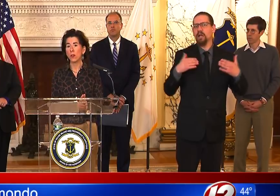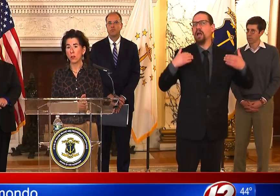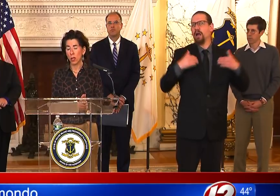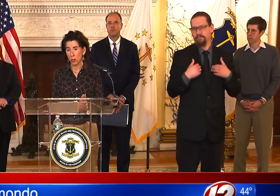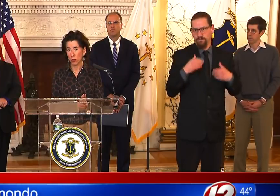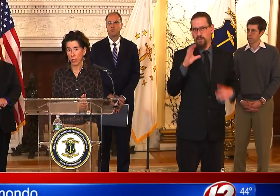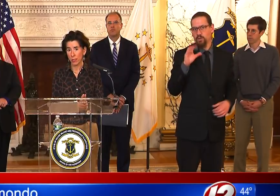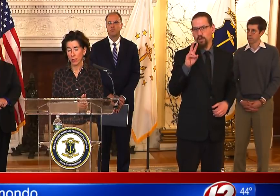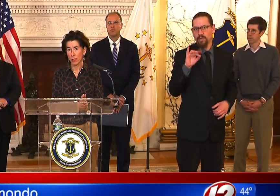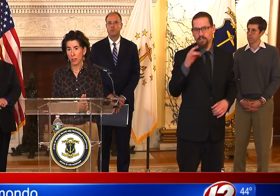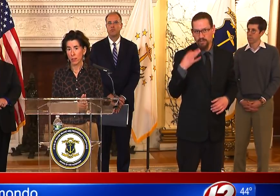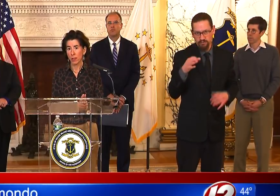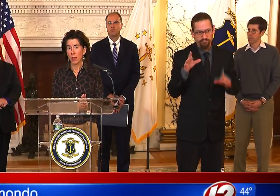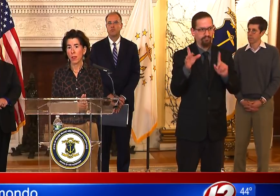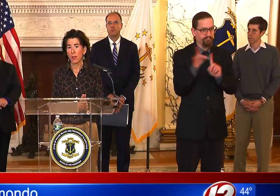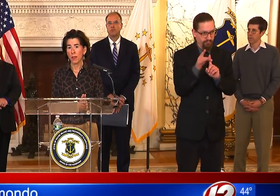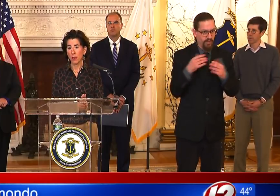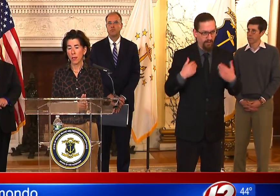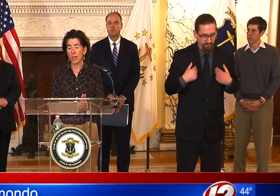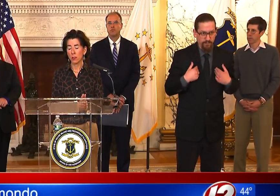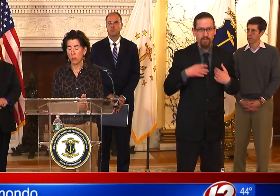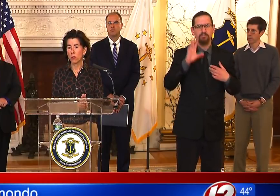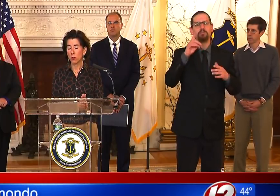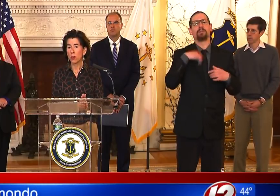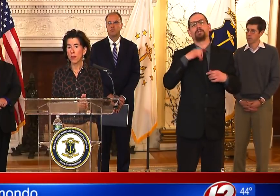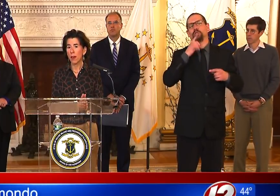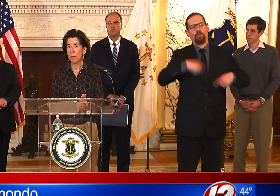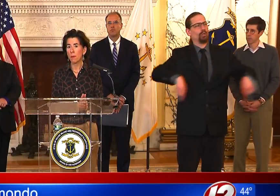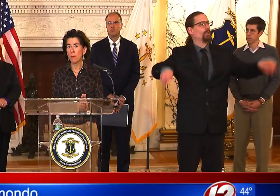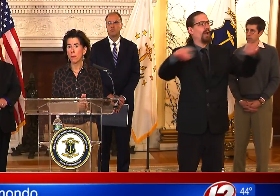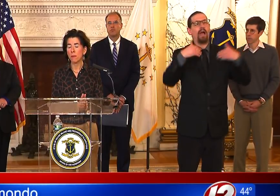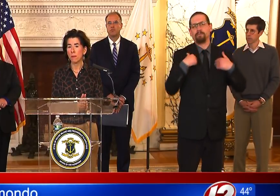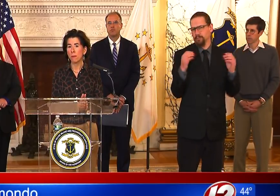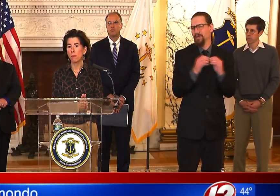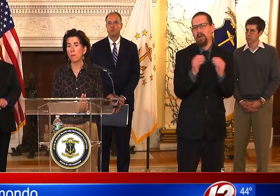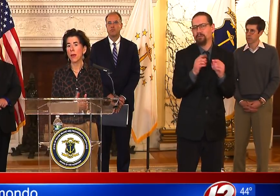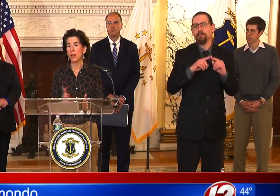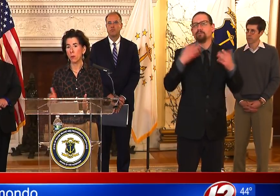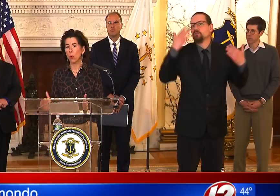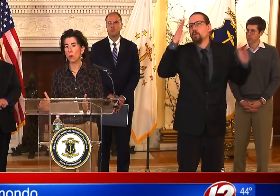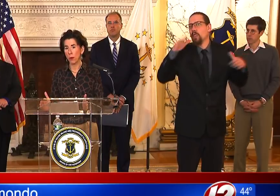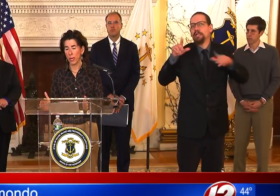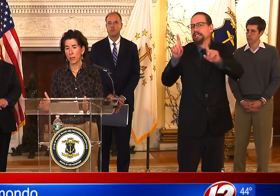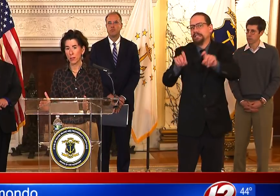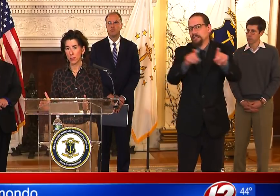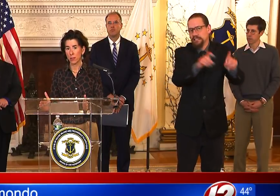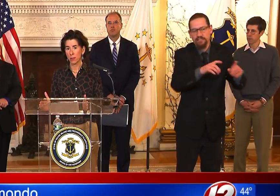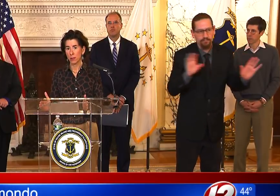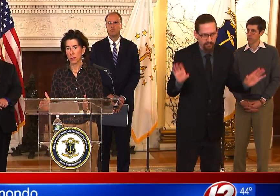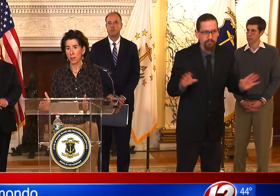CERTAINLY GREATER THAN THAT. WE ARE FOUR WEEKS INTO IT.